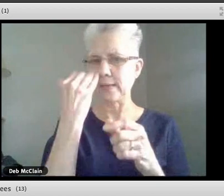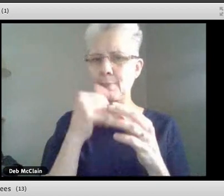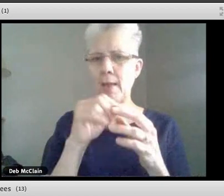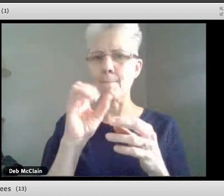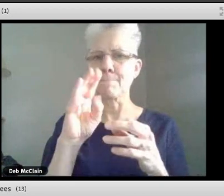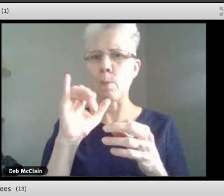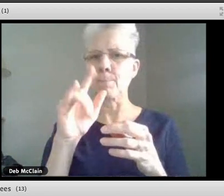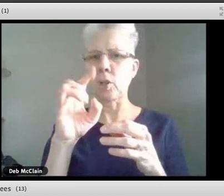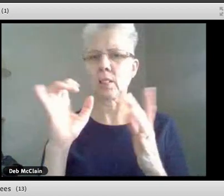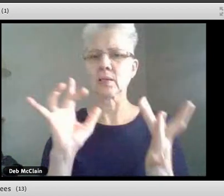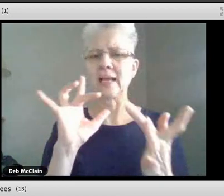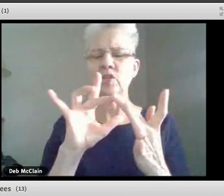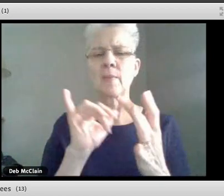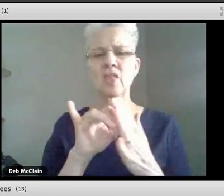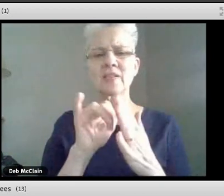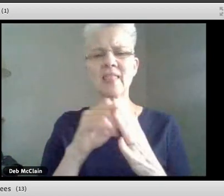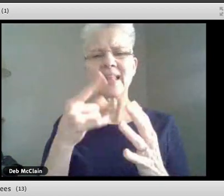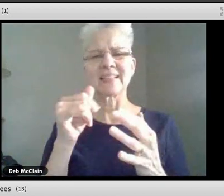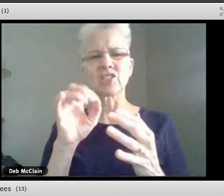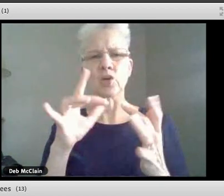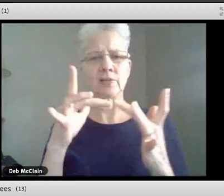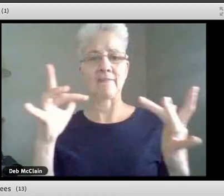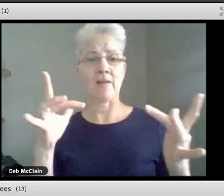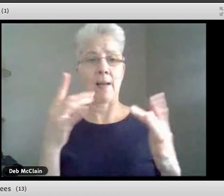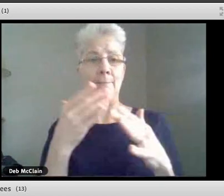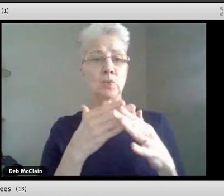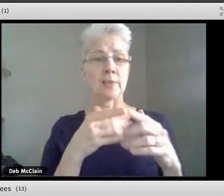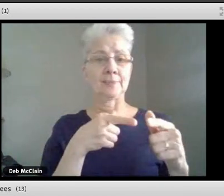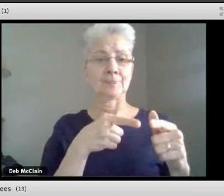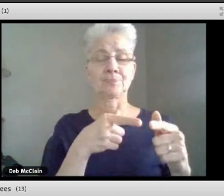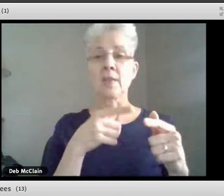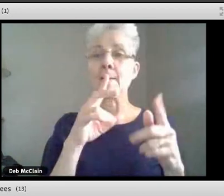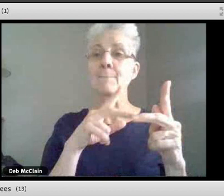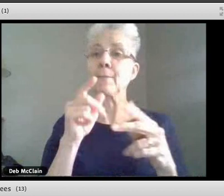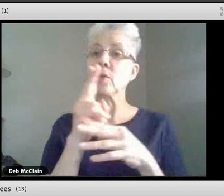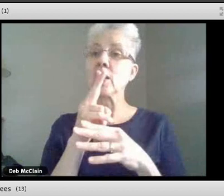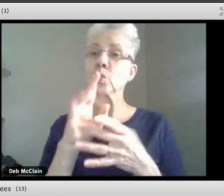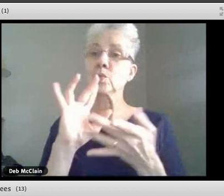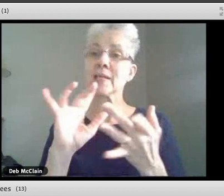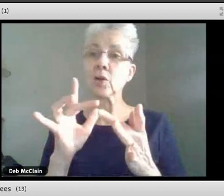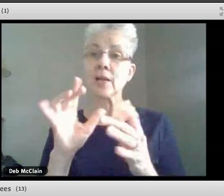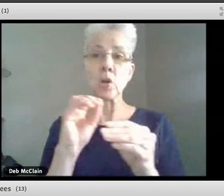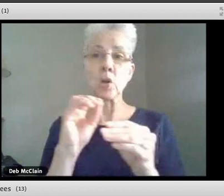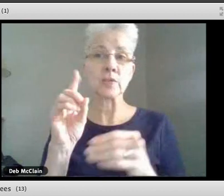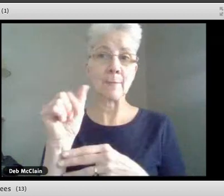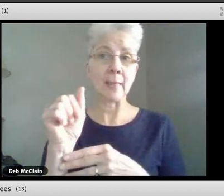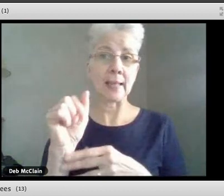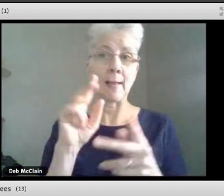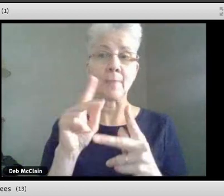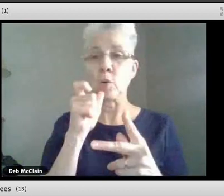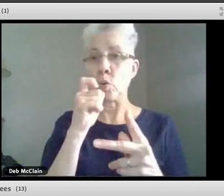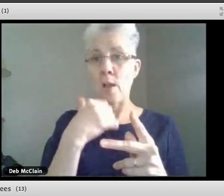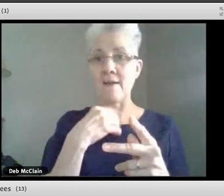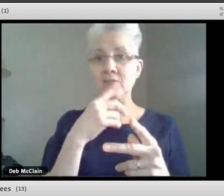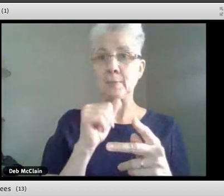between people who use the Internet with no disability and people who have a disability. And the other thing, too,